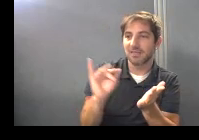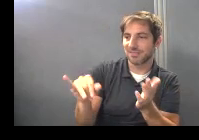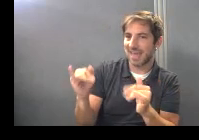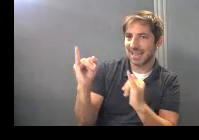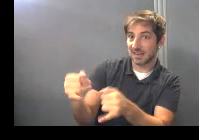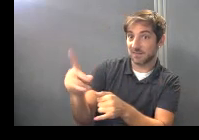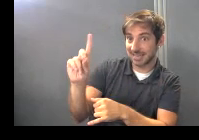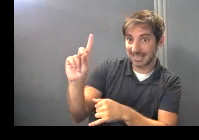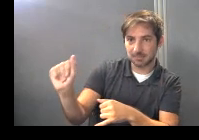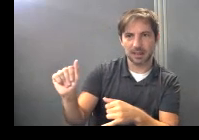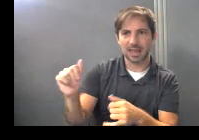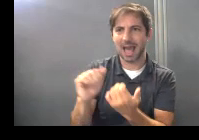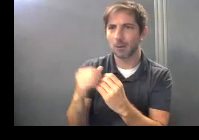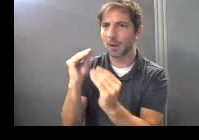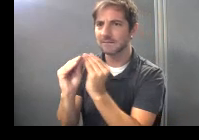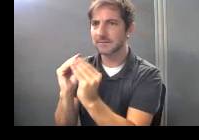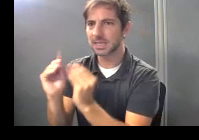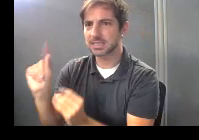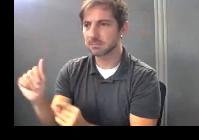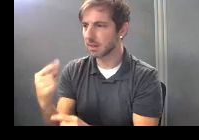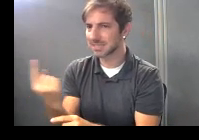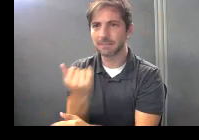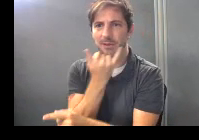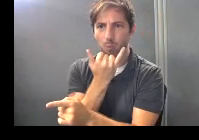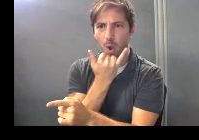IF YOU HAVE A DISABILITY, THERE IS SOMETHING WRONG THAT NEEDS TO BE FIXED.